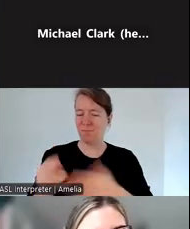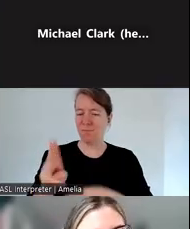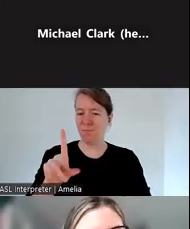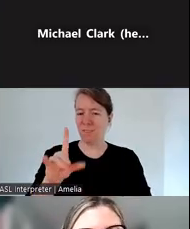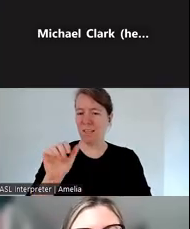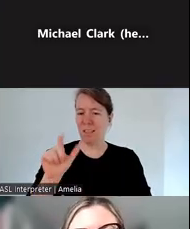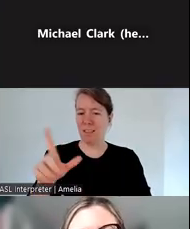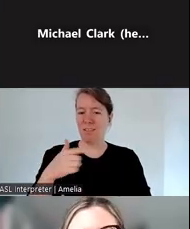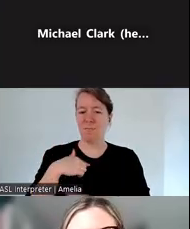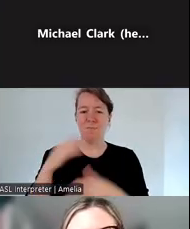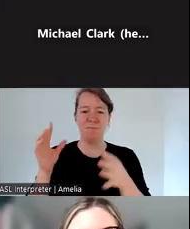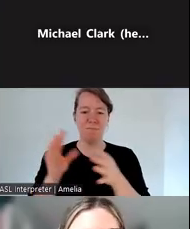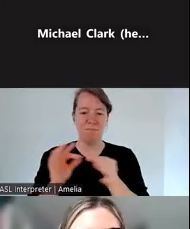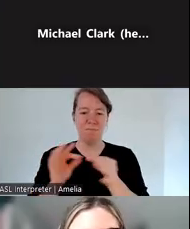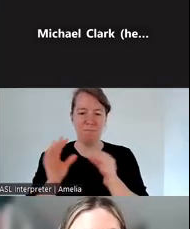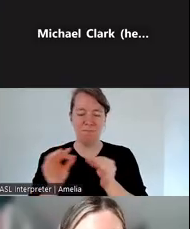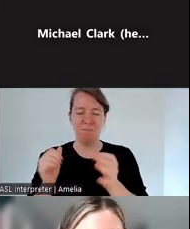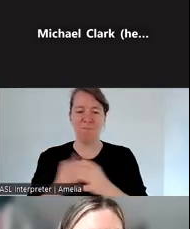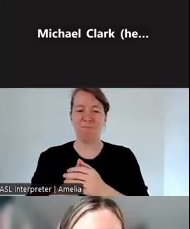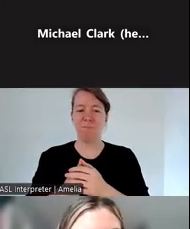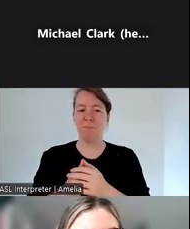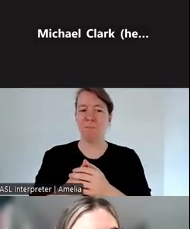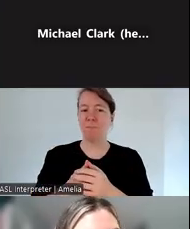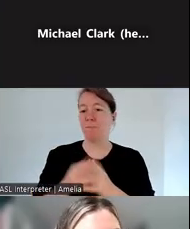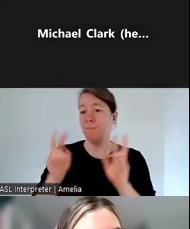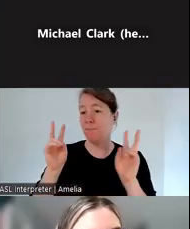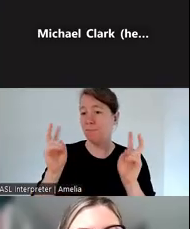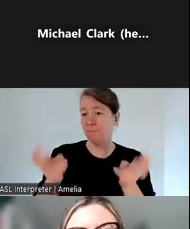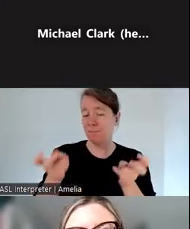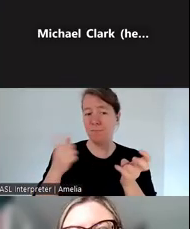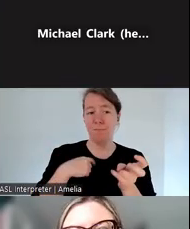that is the title of our talk, “From concept to creation: Developing an